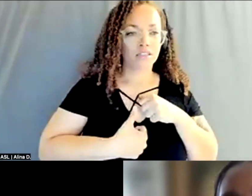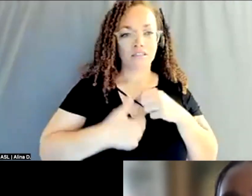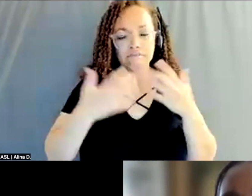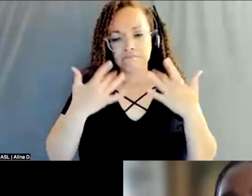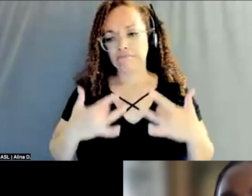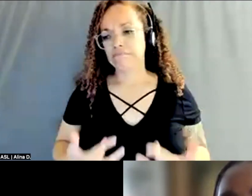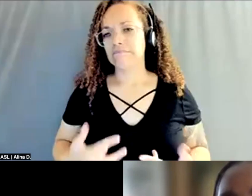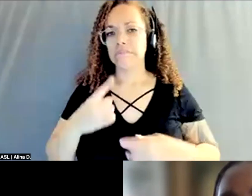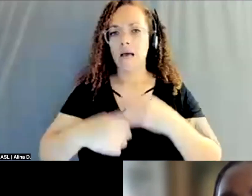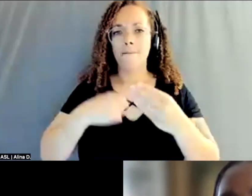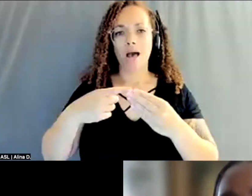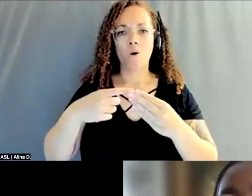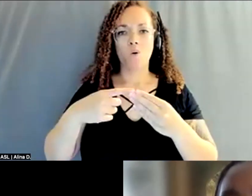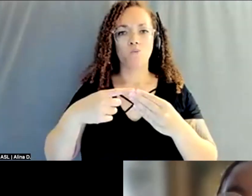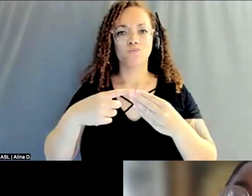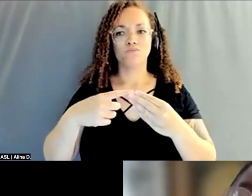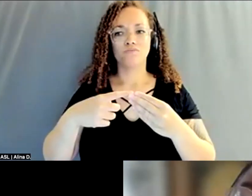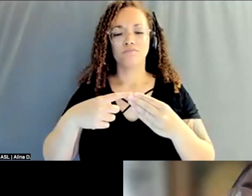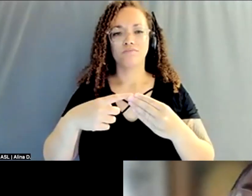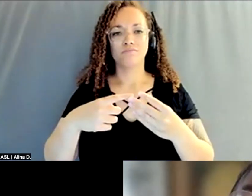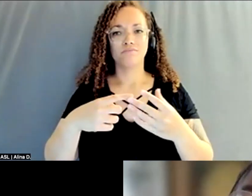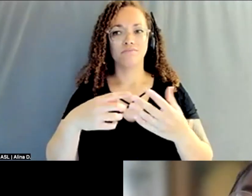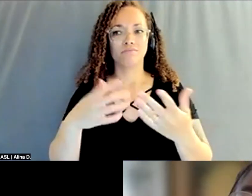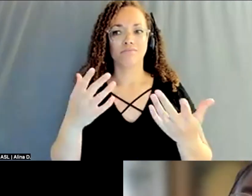is individualized, you know, that's like a set of